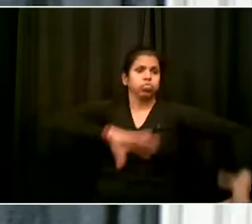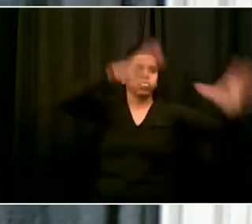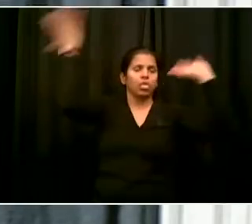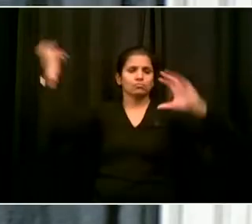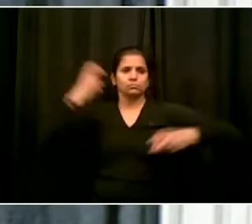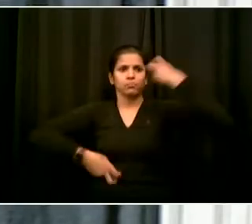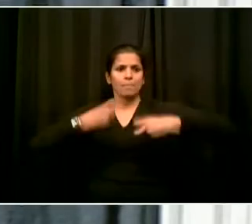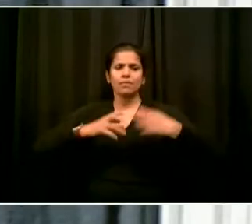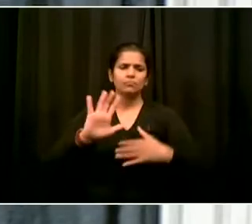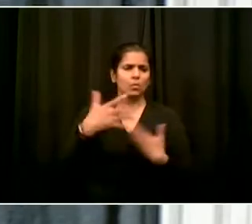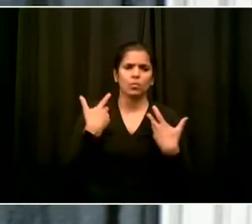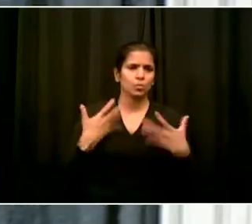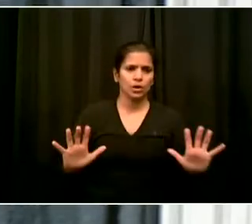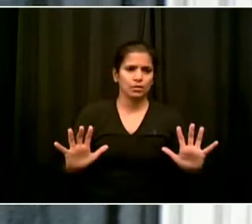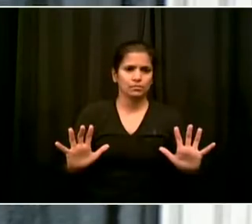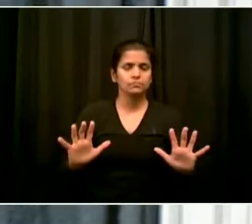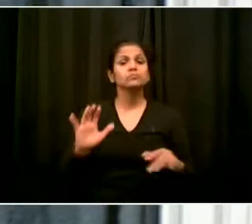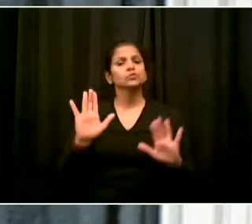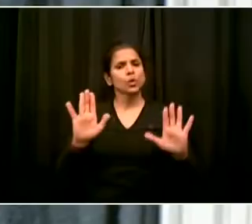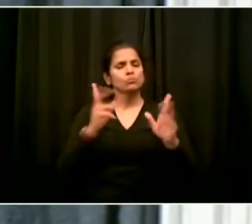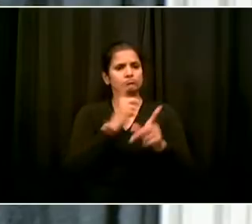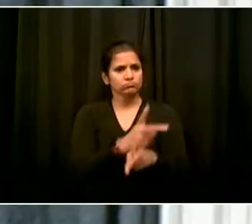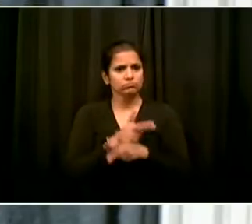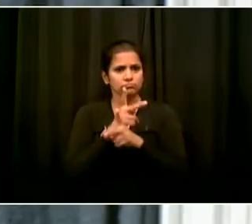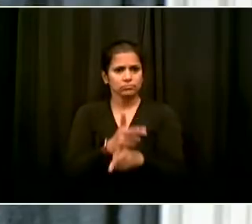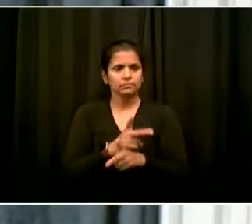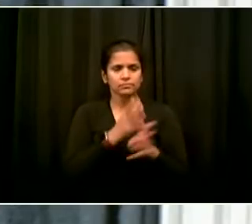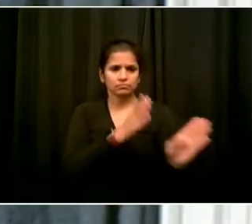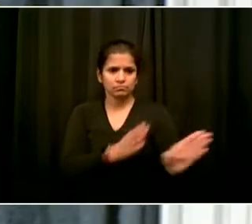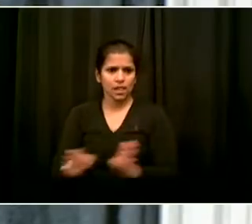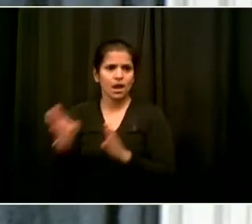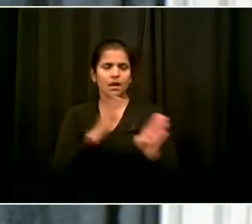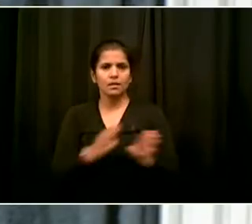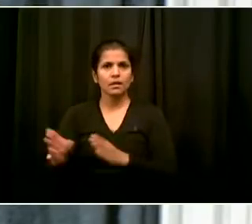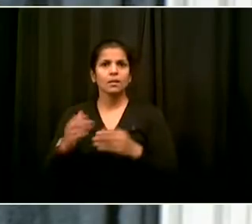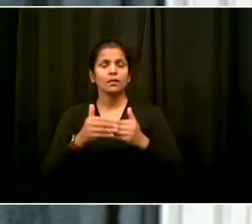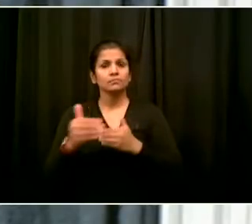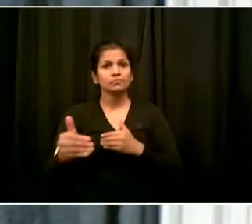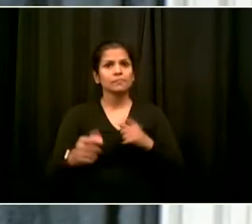CLINICIANS IN THE COMIING MONTH. AS WEWE GET MORE DETAILS, WE WIL